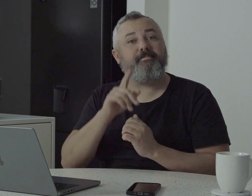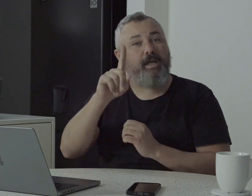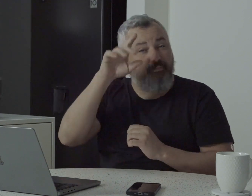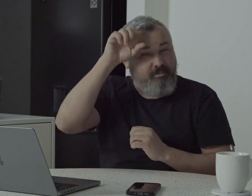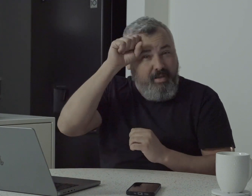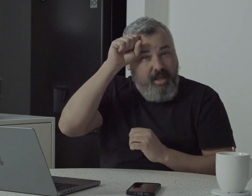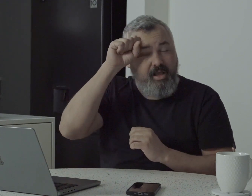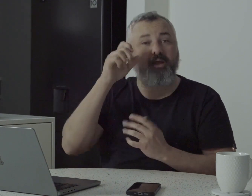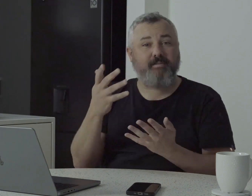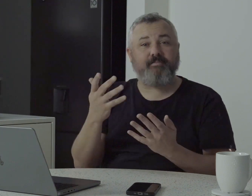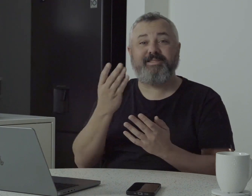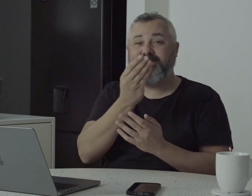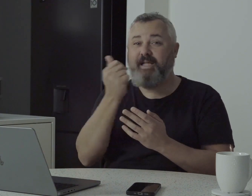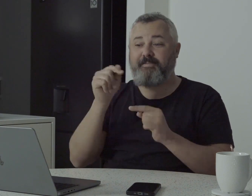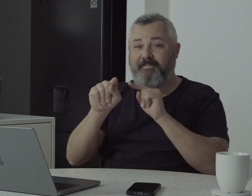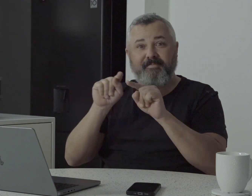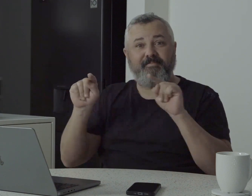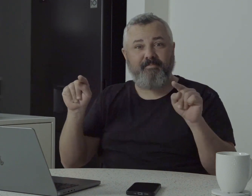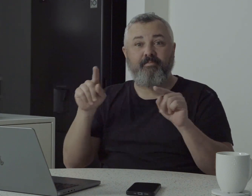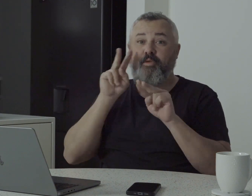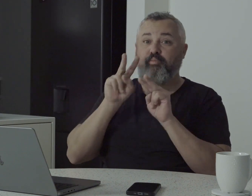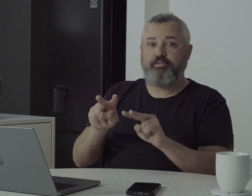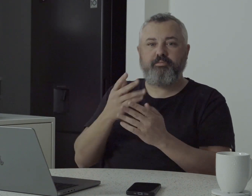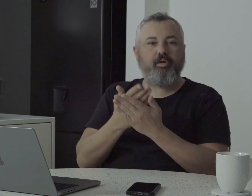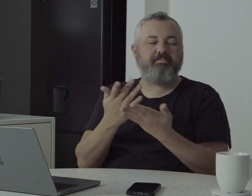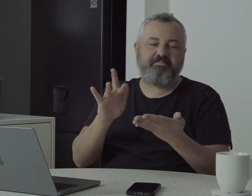and not just rely on a time when it's ordinarily scheduled to view on free-to-air.